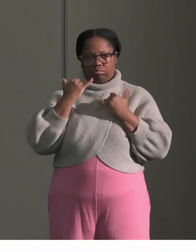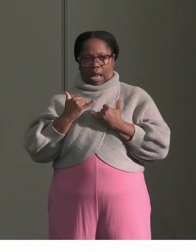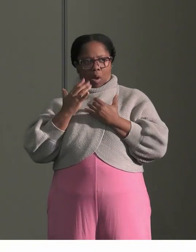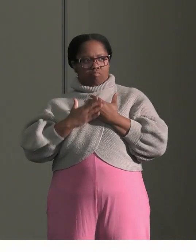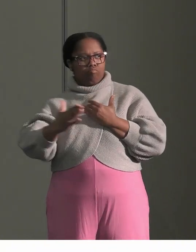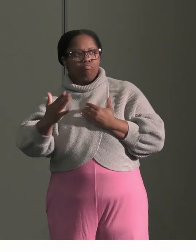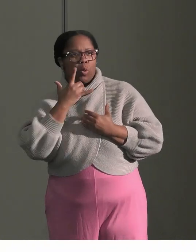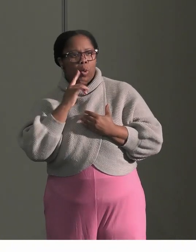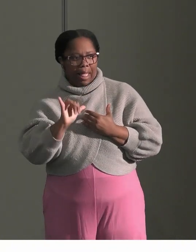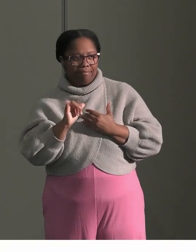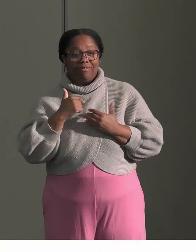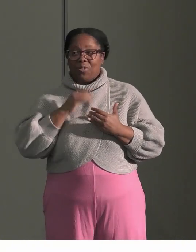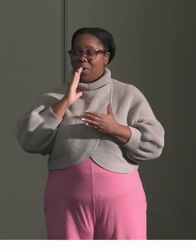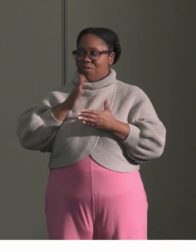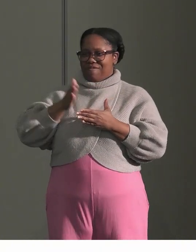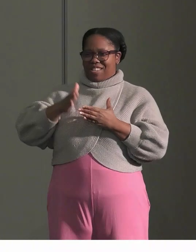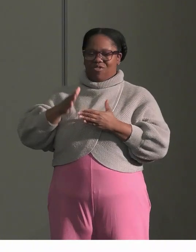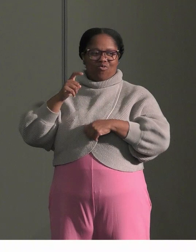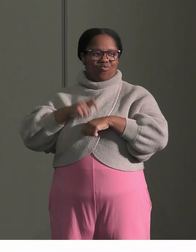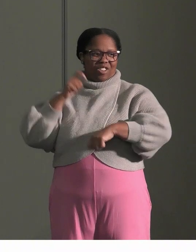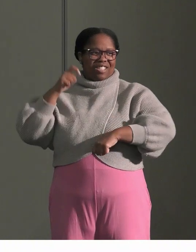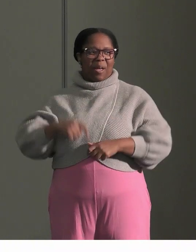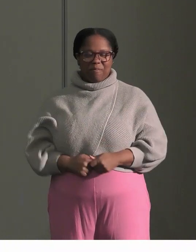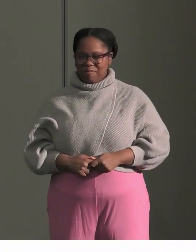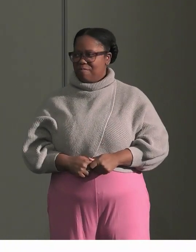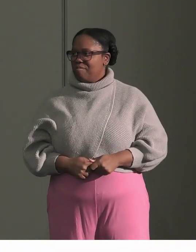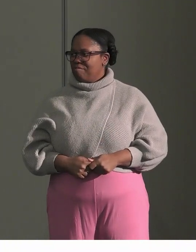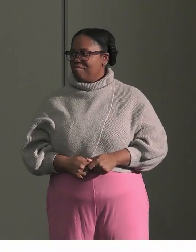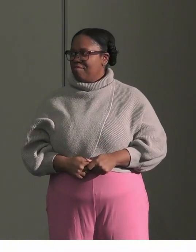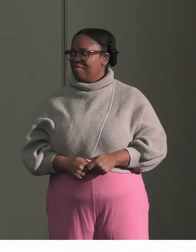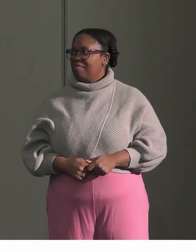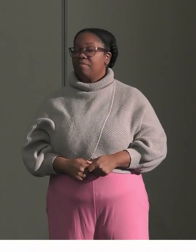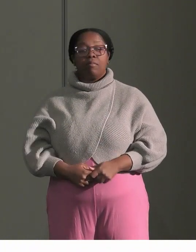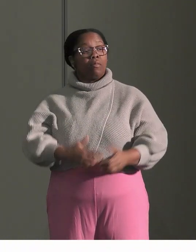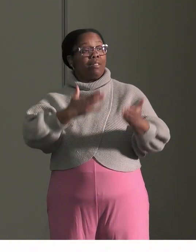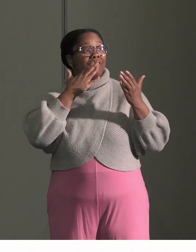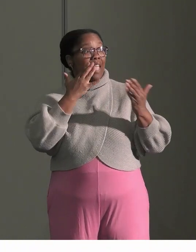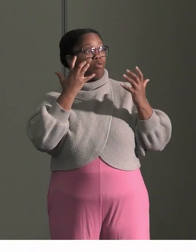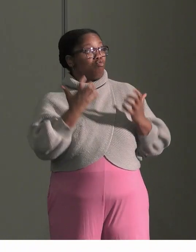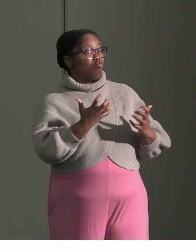I will finish right on time. And say thank you to the crowd that was here with me in